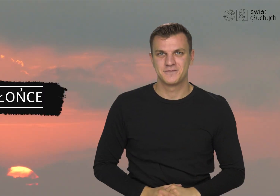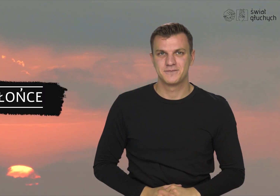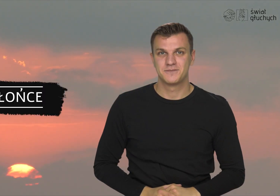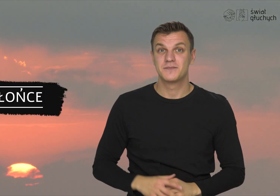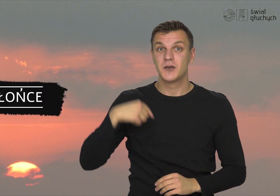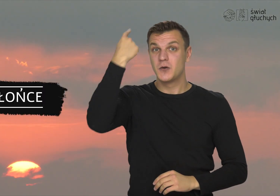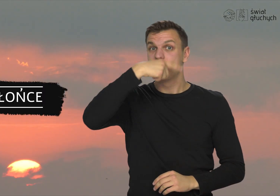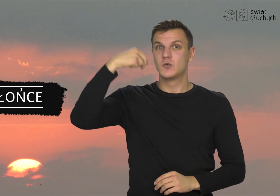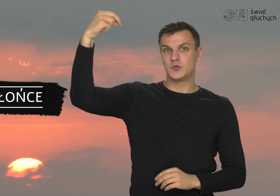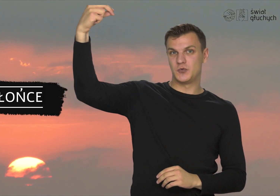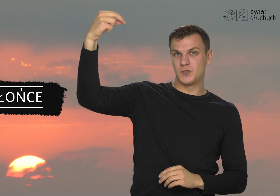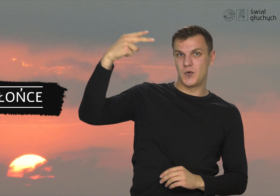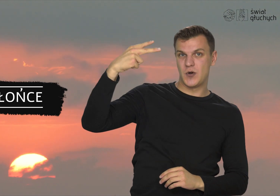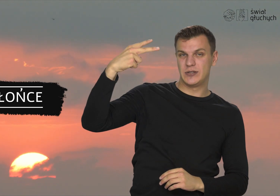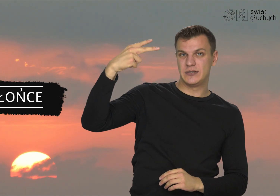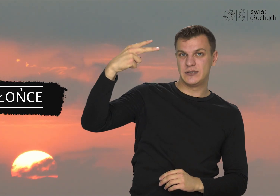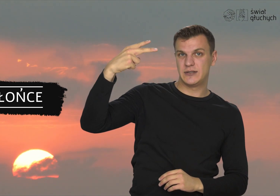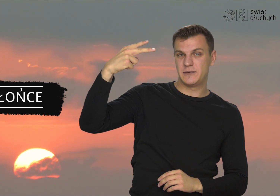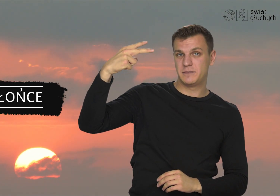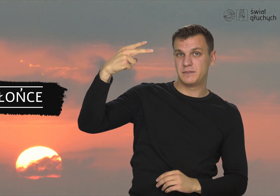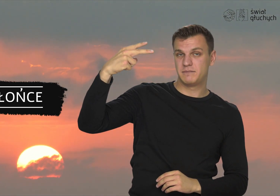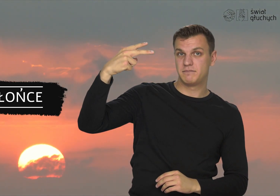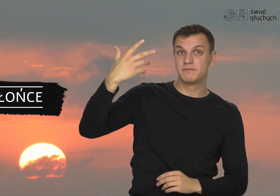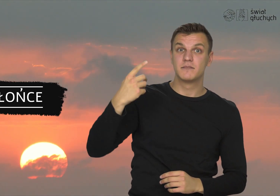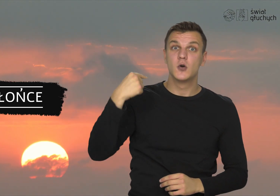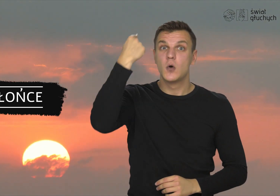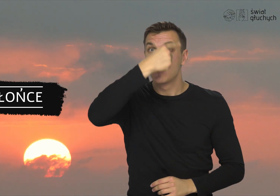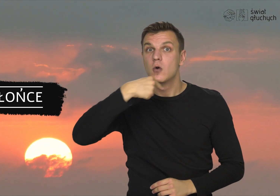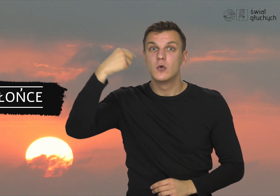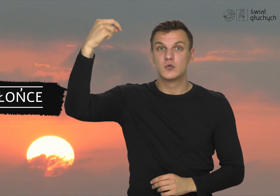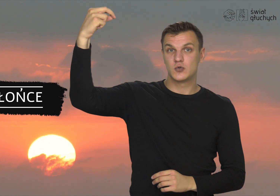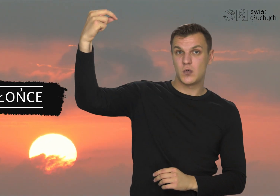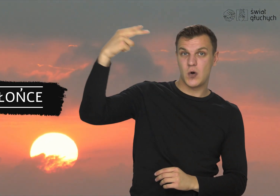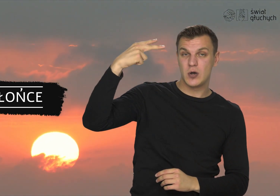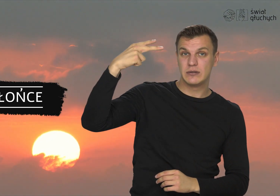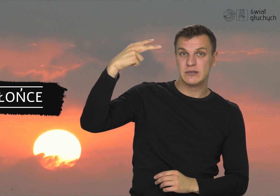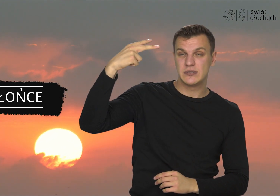SUN, SUN